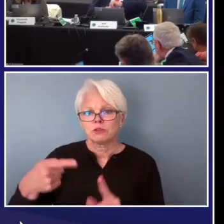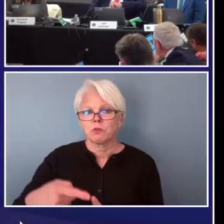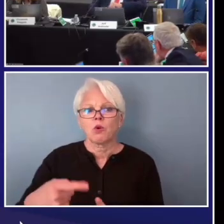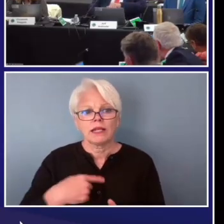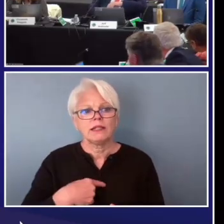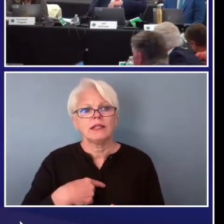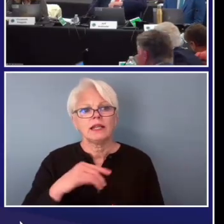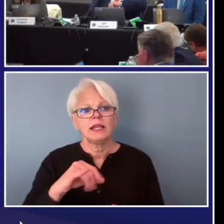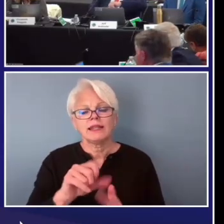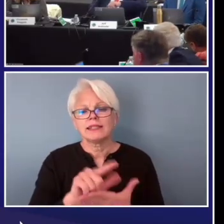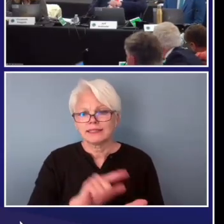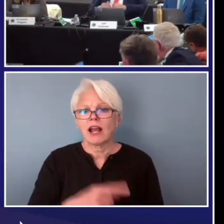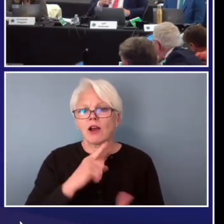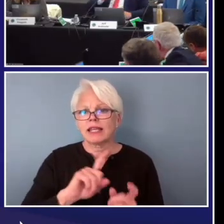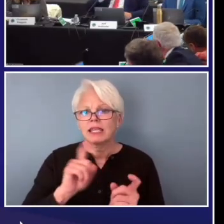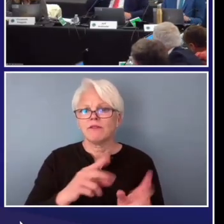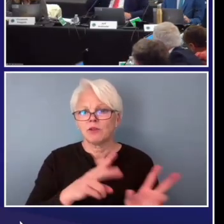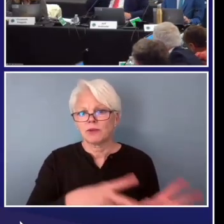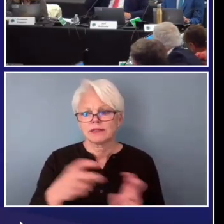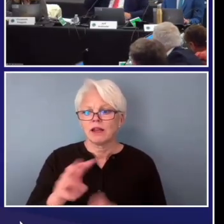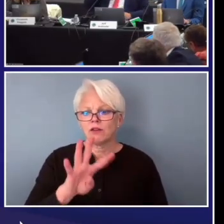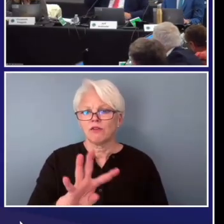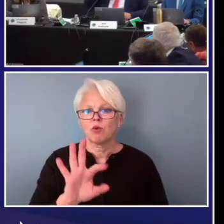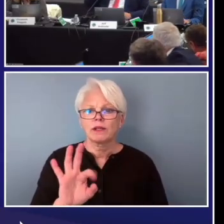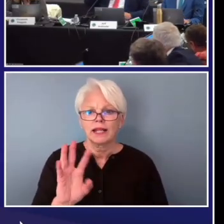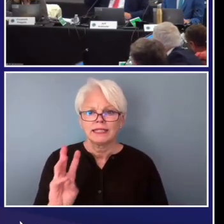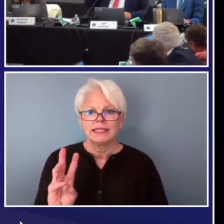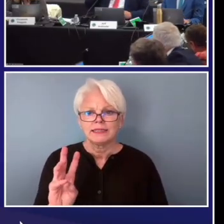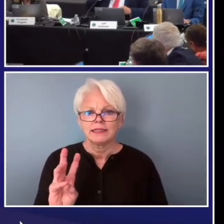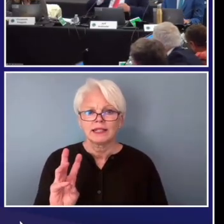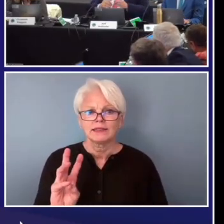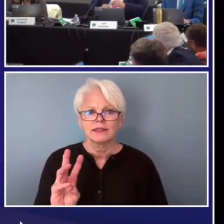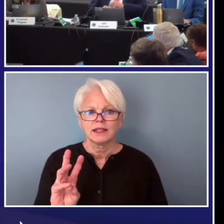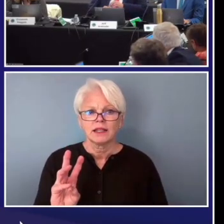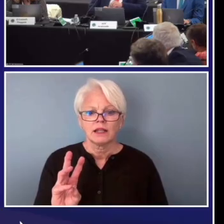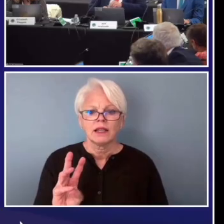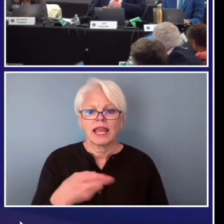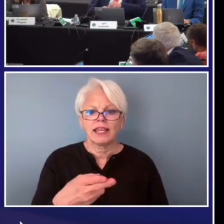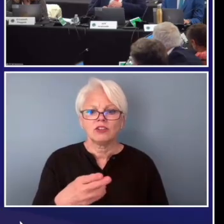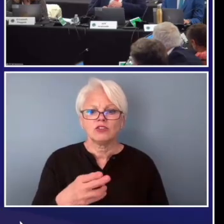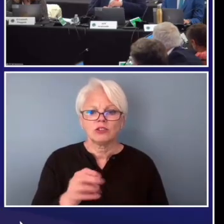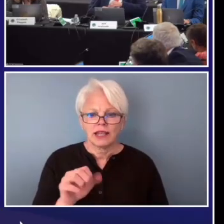It's in, um, 496, um, HA 496, but um, uh, 20 USC,